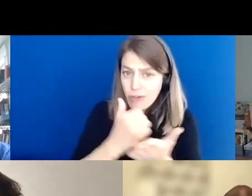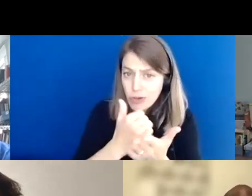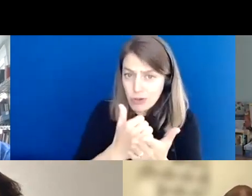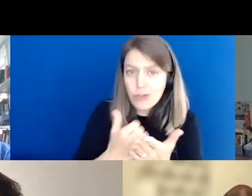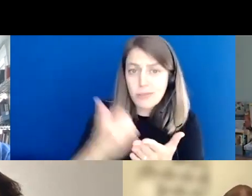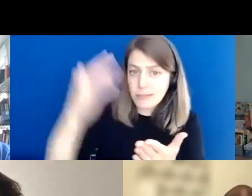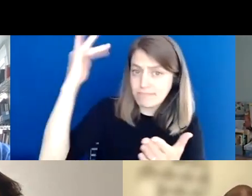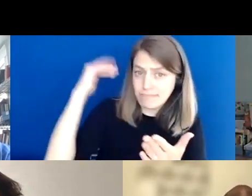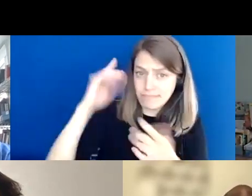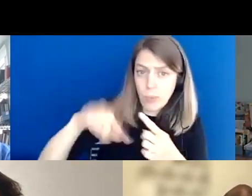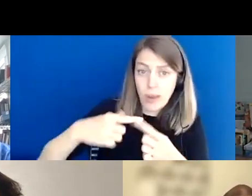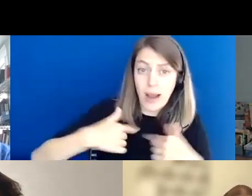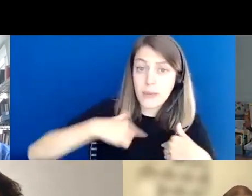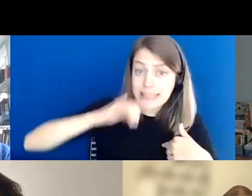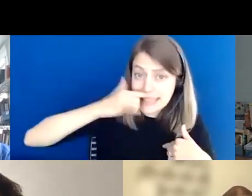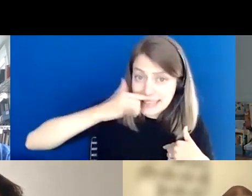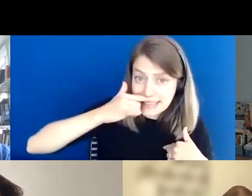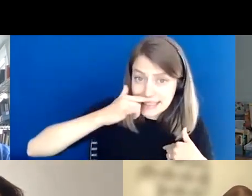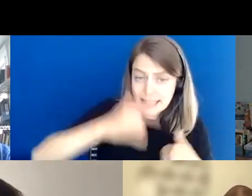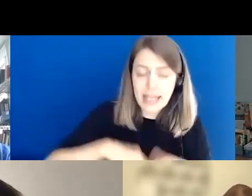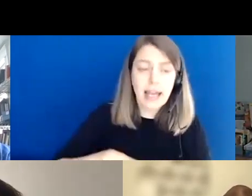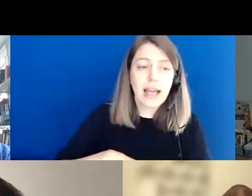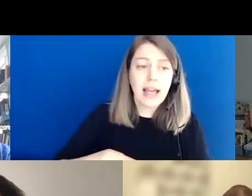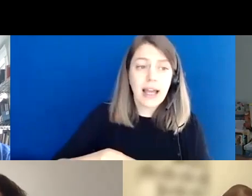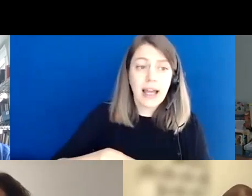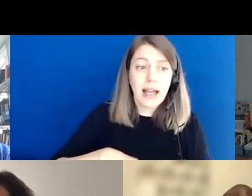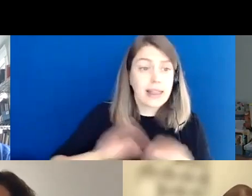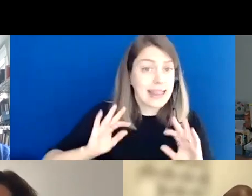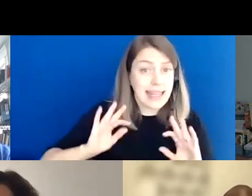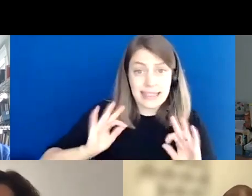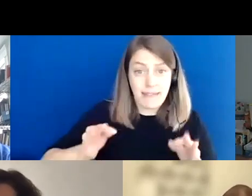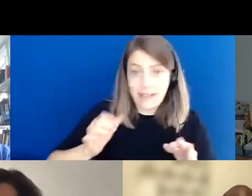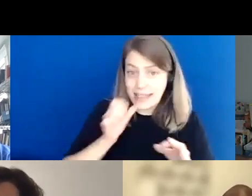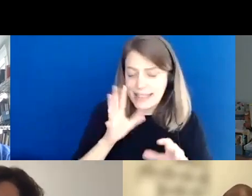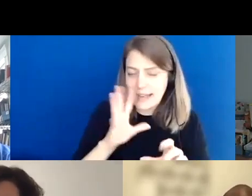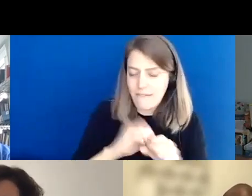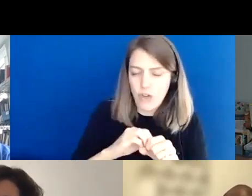Although they definitely didn't involve shocks or anything like that,